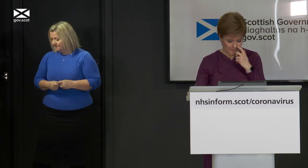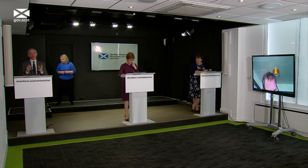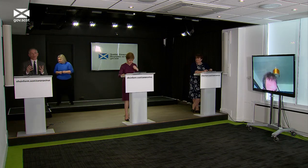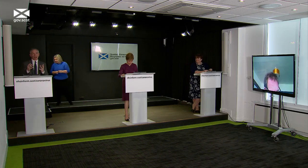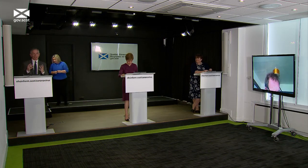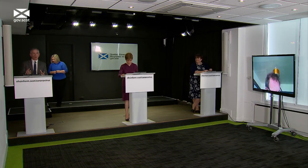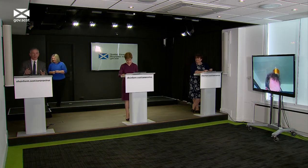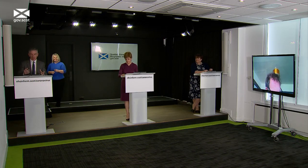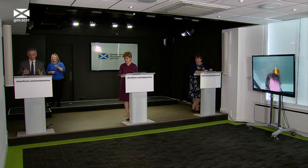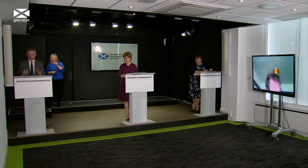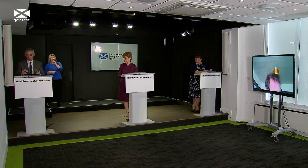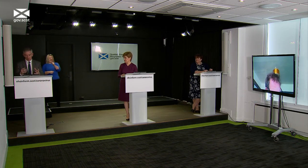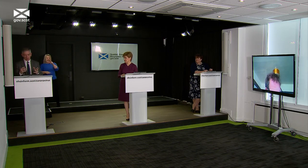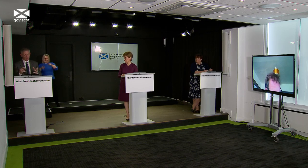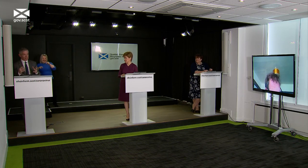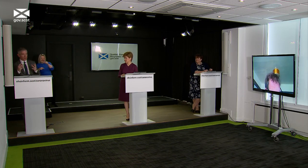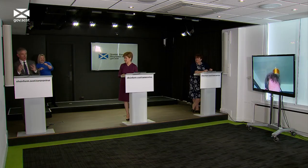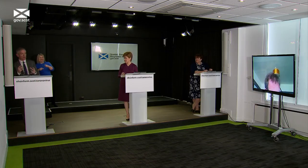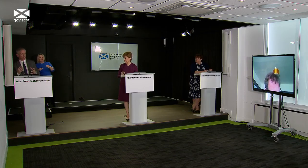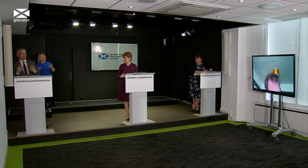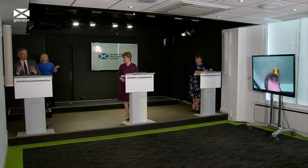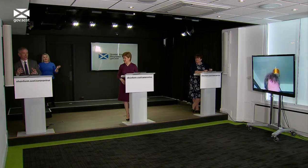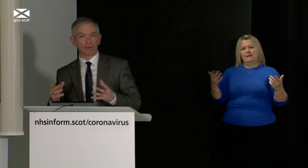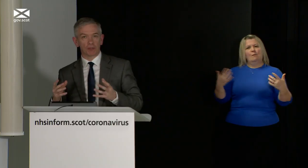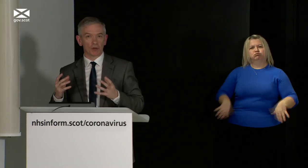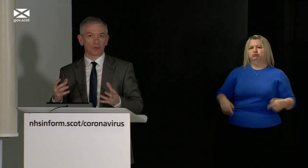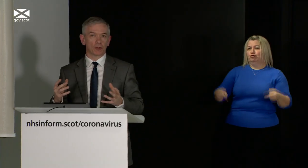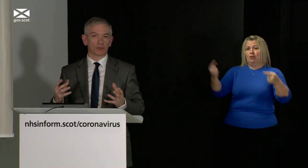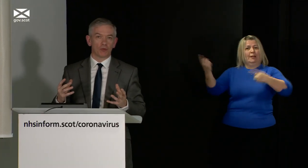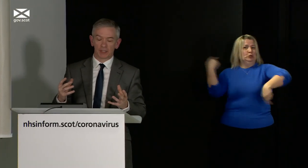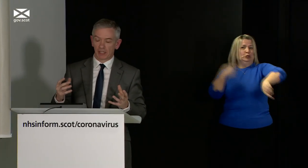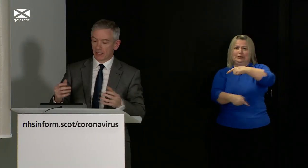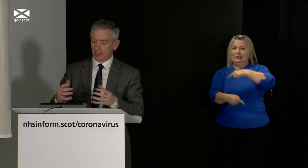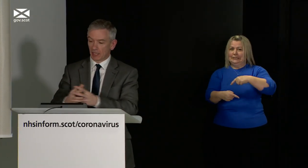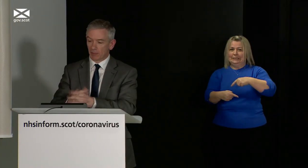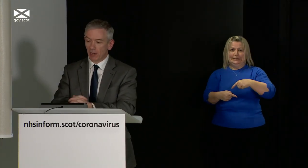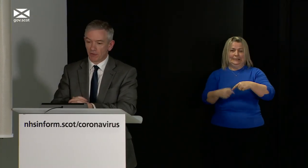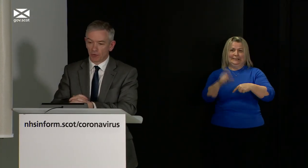antibody testing has been incredibly challenging for over 19 and part of the